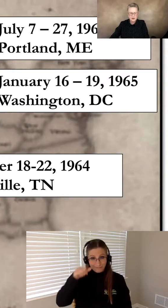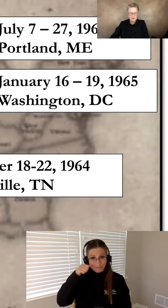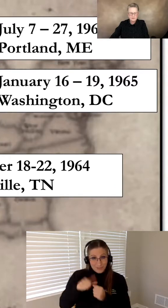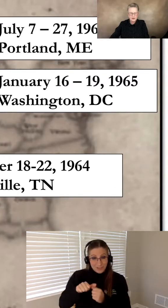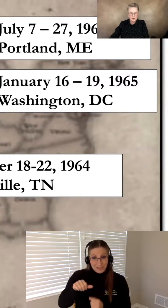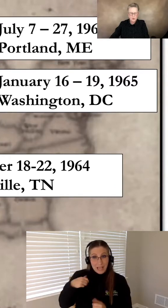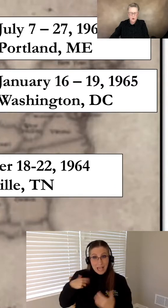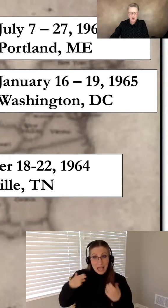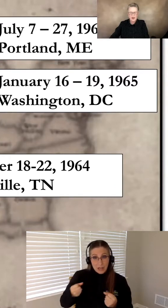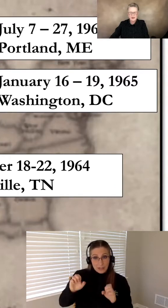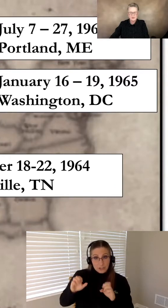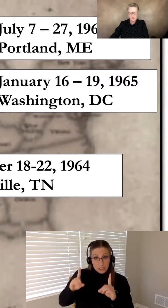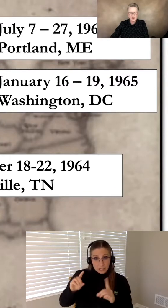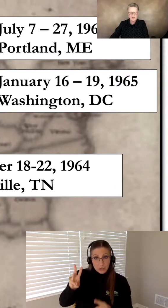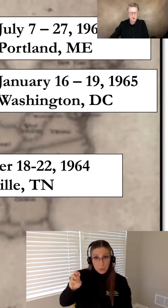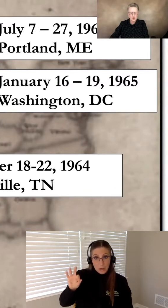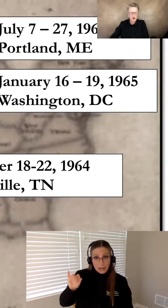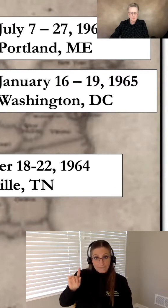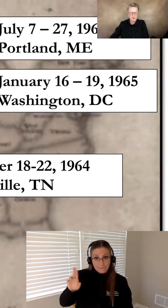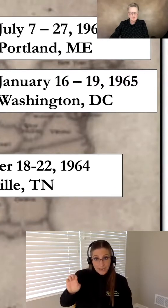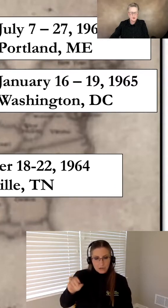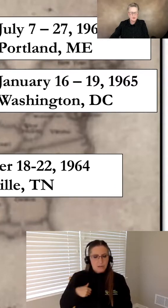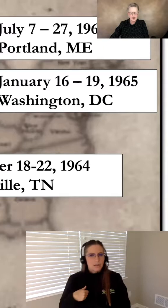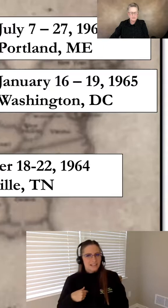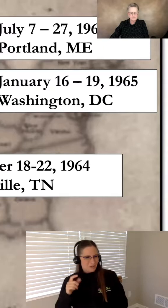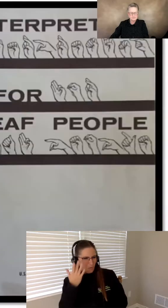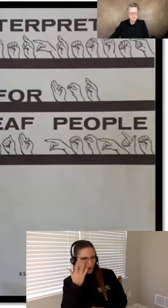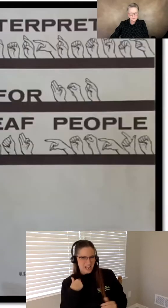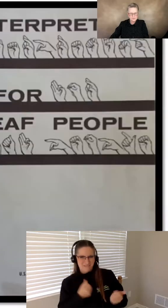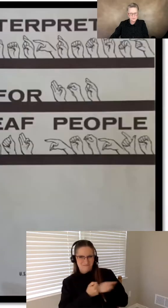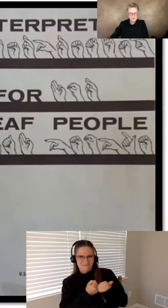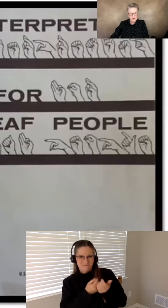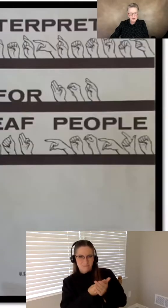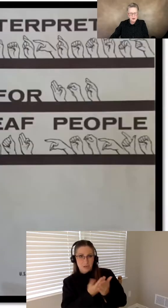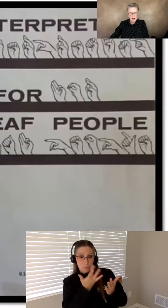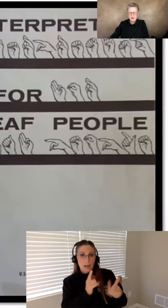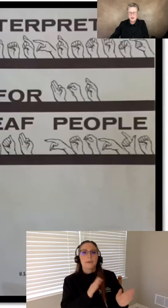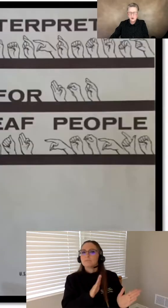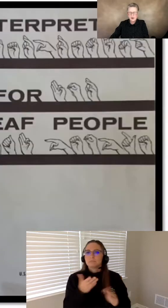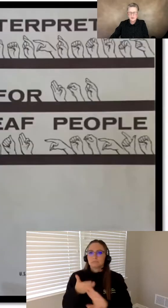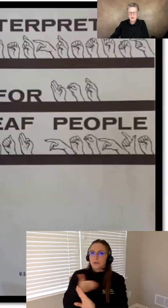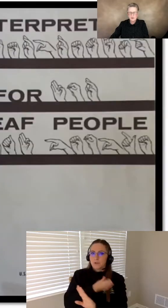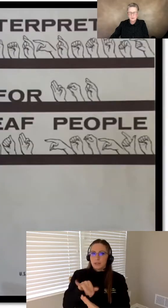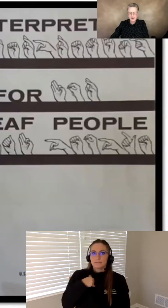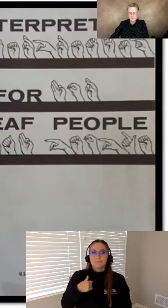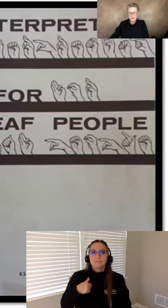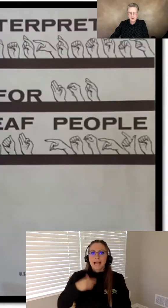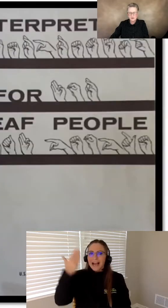to find out why, why they were, but before that I didn't know about the Governor Baxter manual